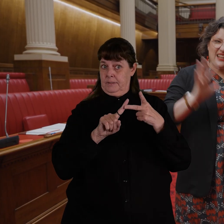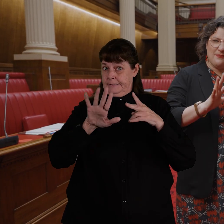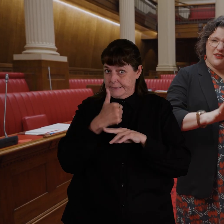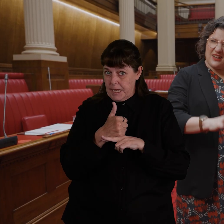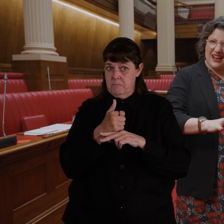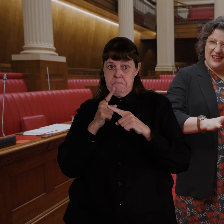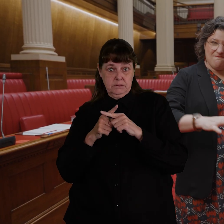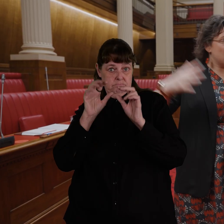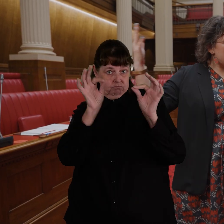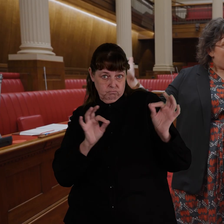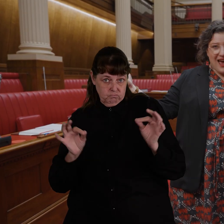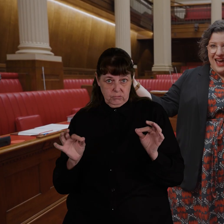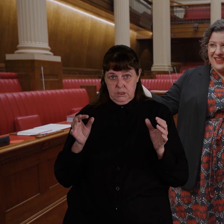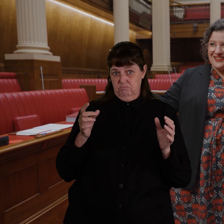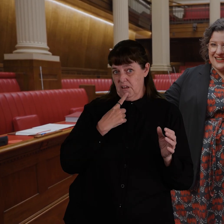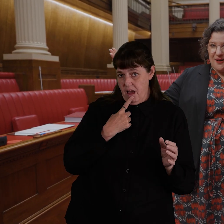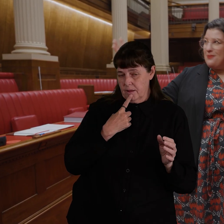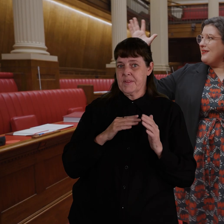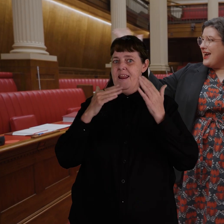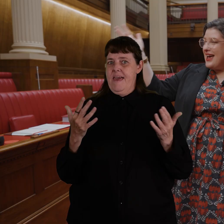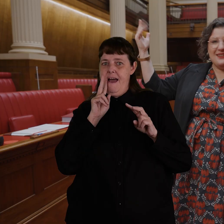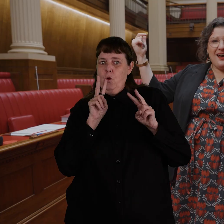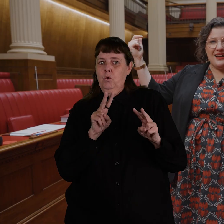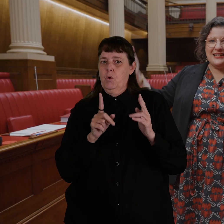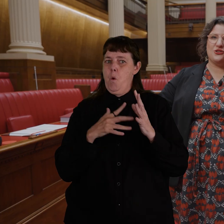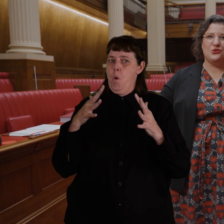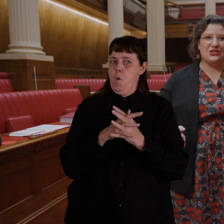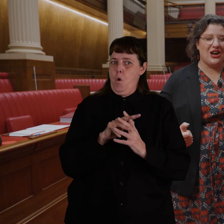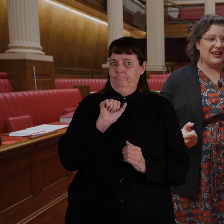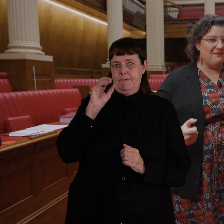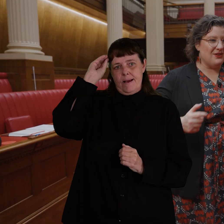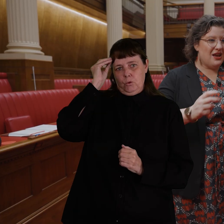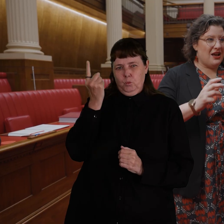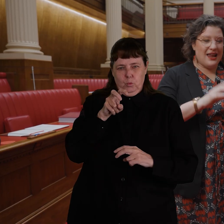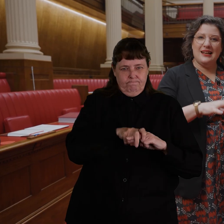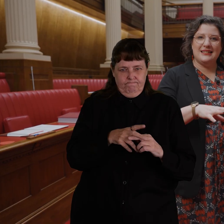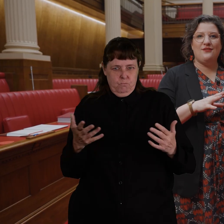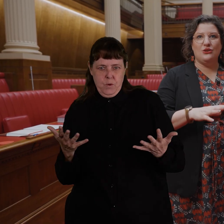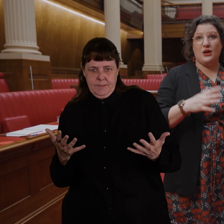That's a bit of the color and the set up and the architectural styling. Now let's have a look